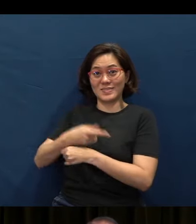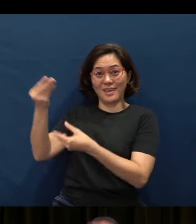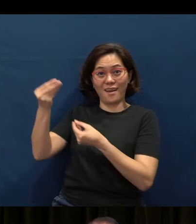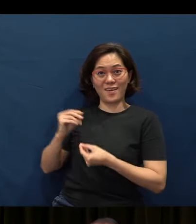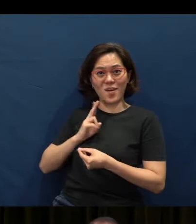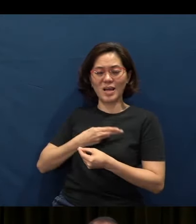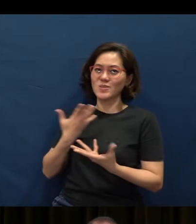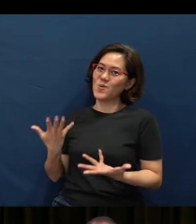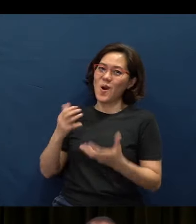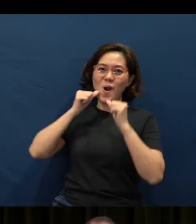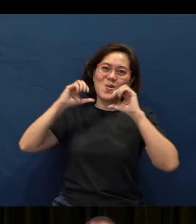He has blessed us.